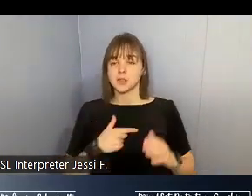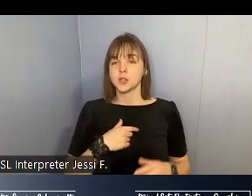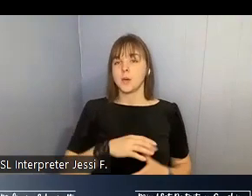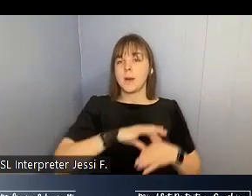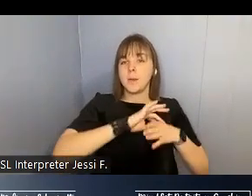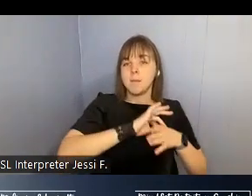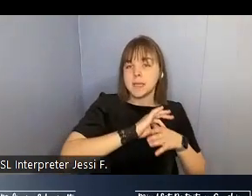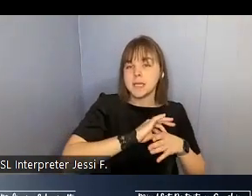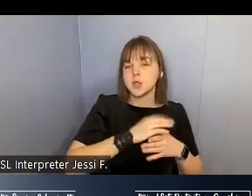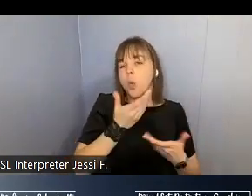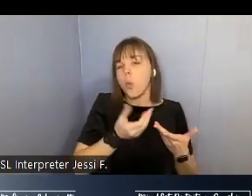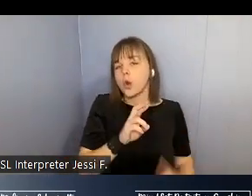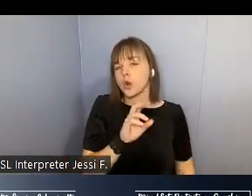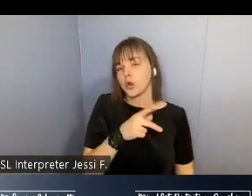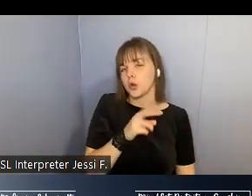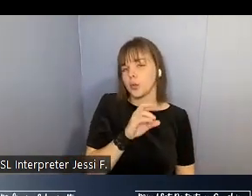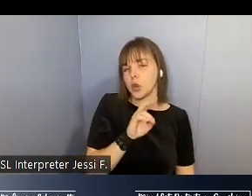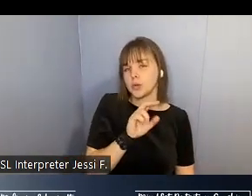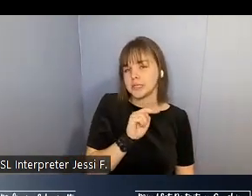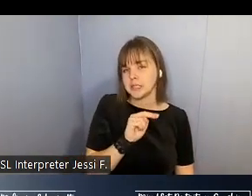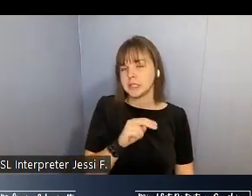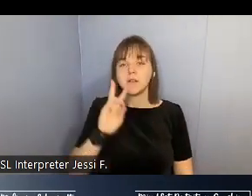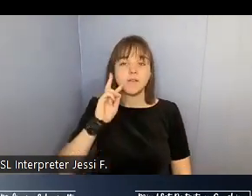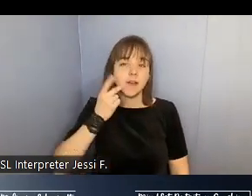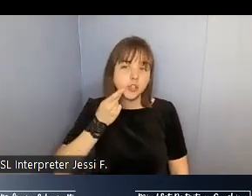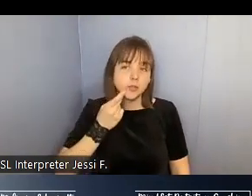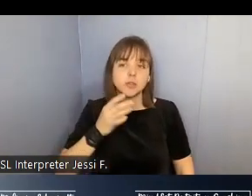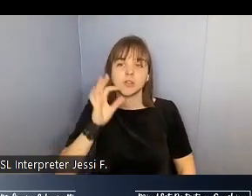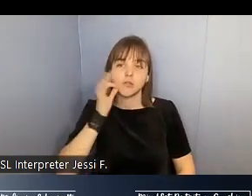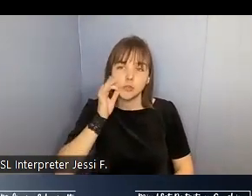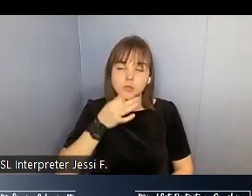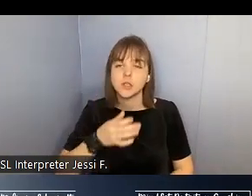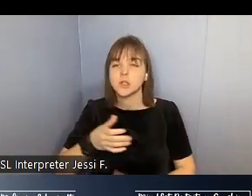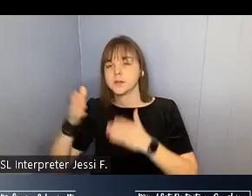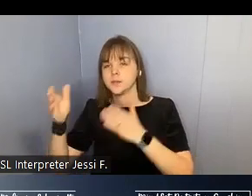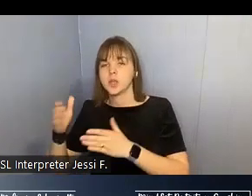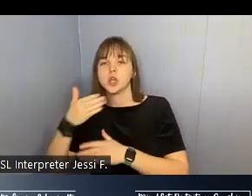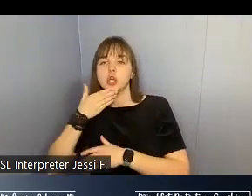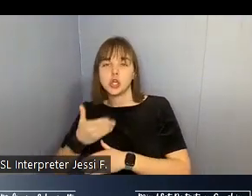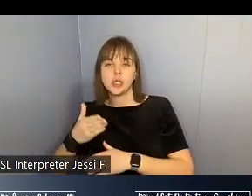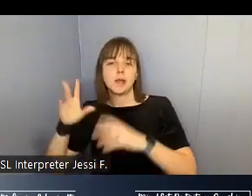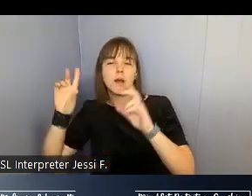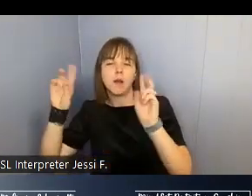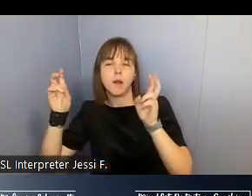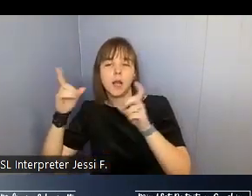That goes to that glycemic index a little bit-- fruit and vegetables, heart-healthy fats because those are going to keep you Fuller longer.